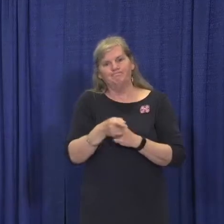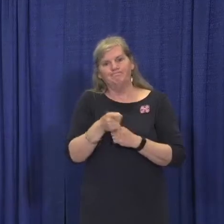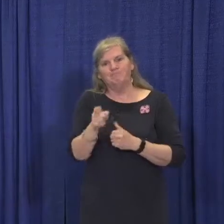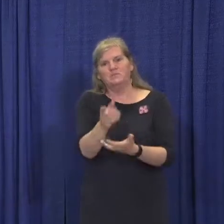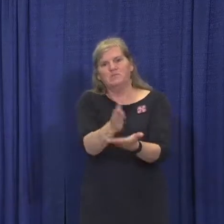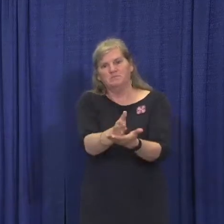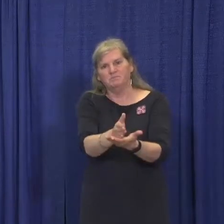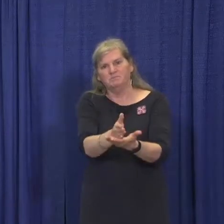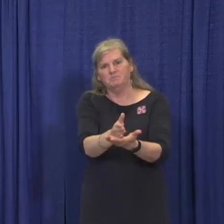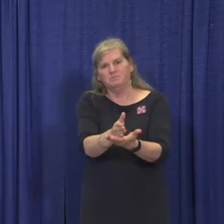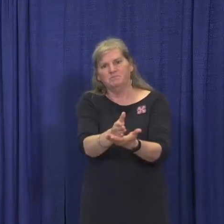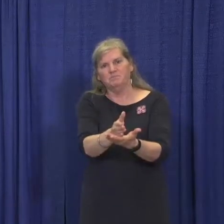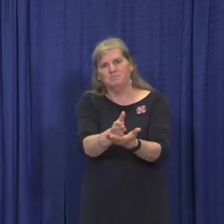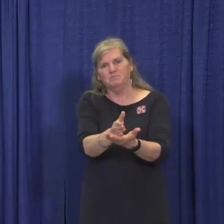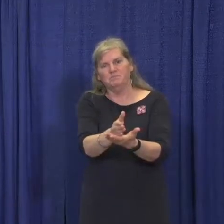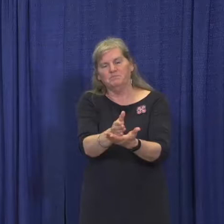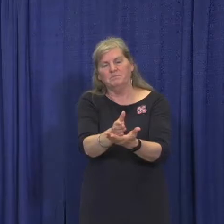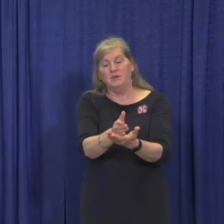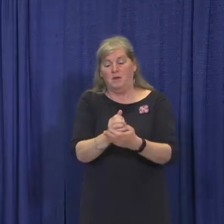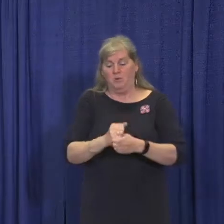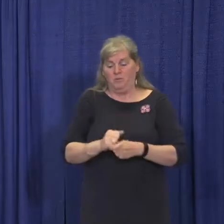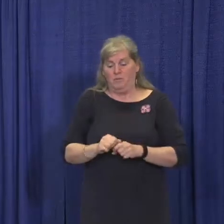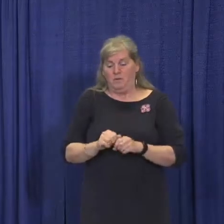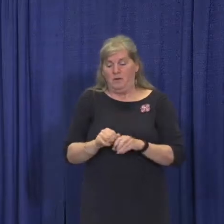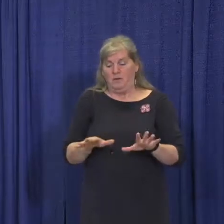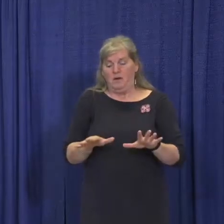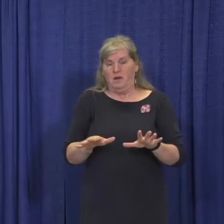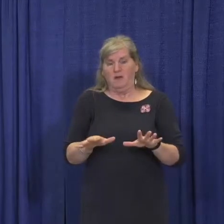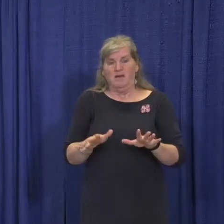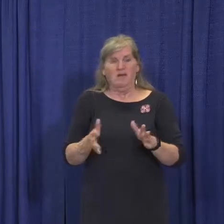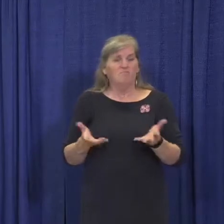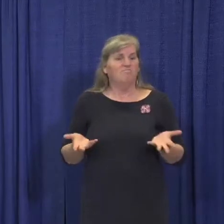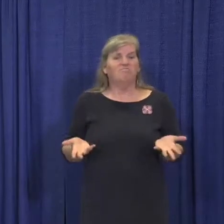which need to stop! This outbreak has left no room